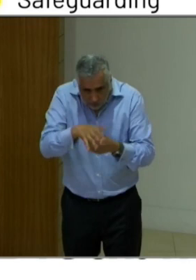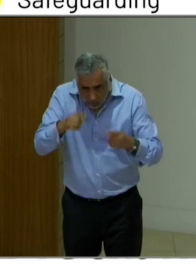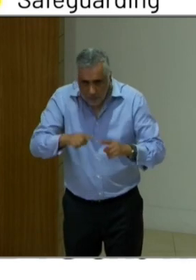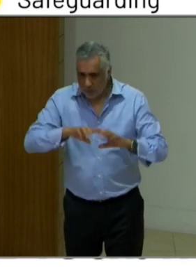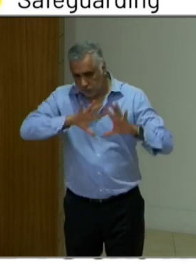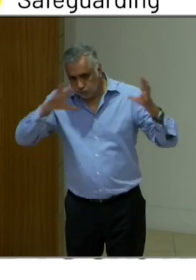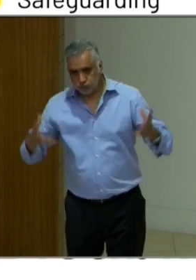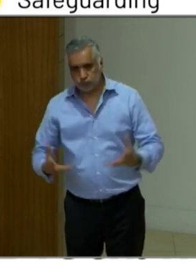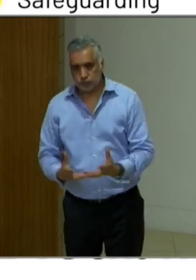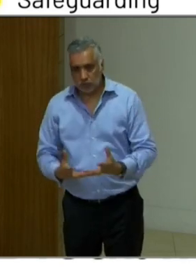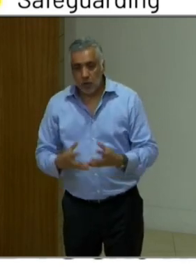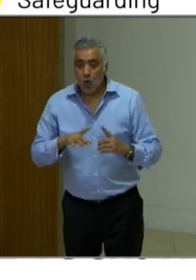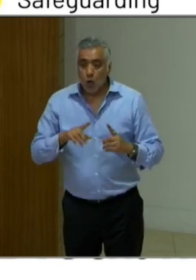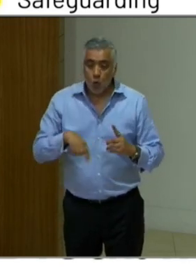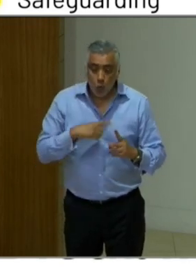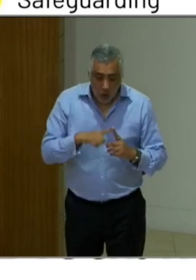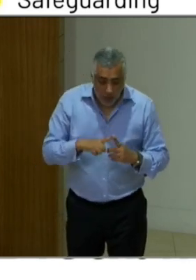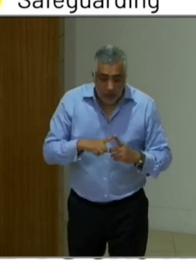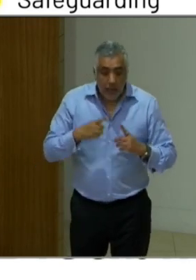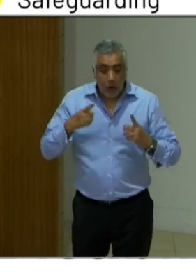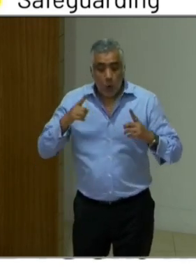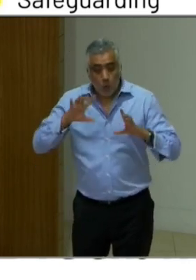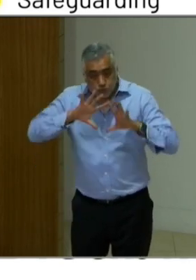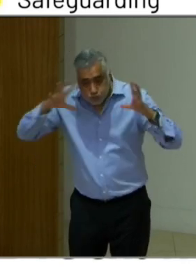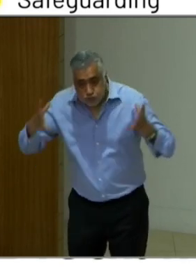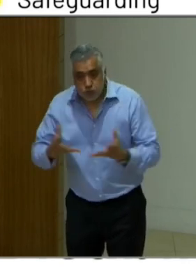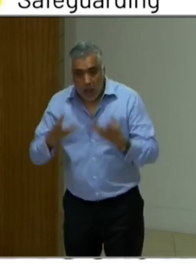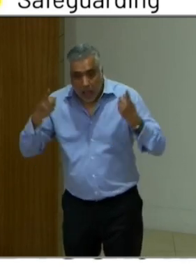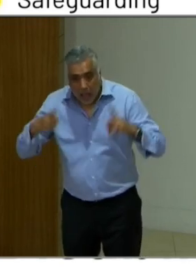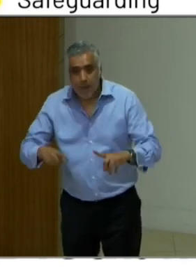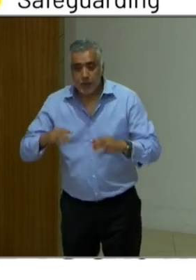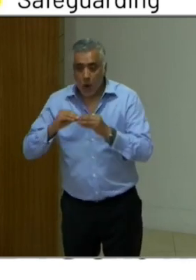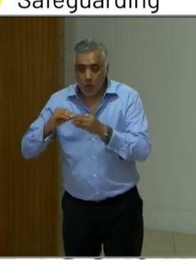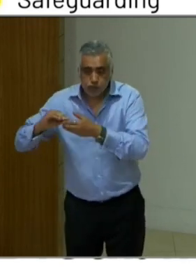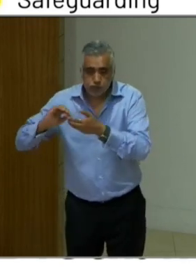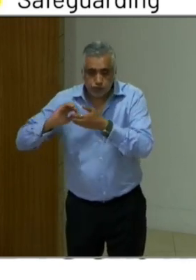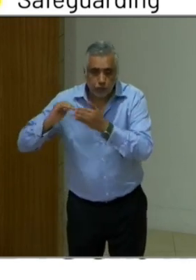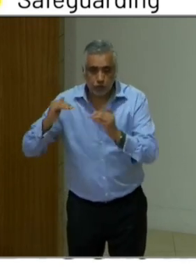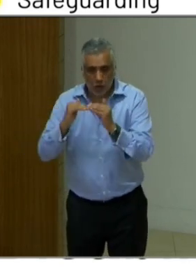When it takes place, a more just and solidary society can thrive. Where belonging